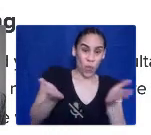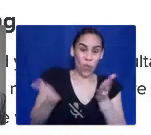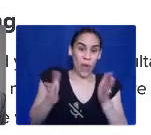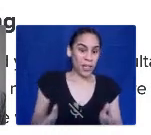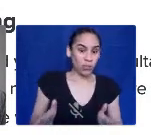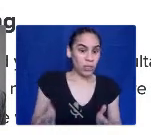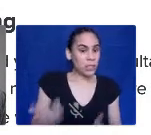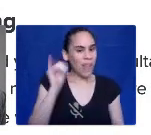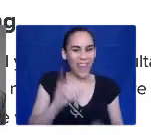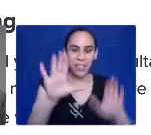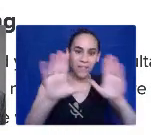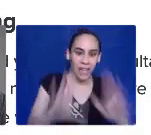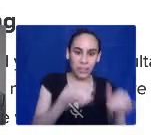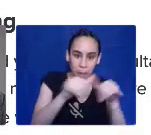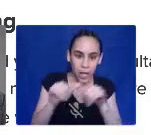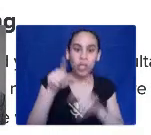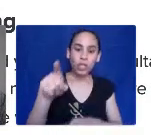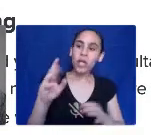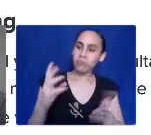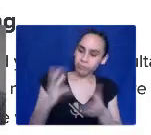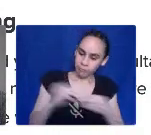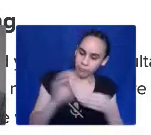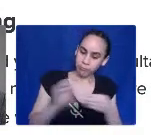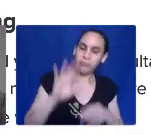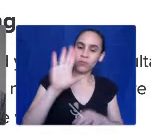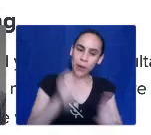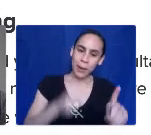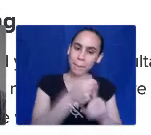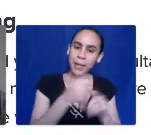she's talking about her business impact right so no matter what your job is you can always talk